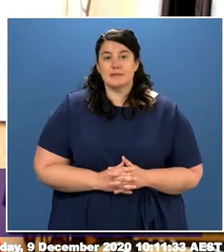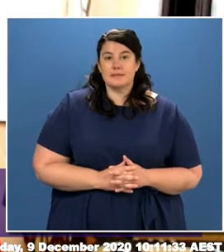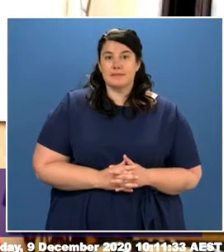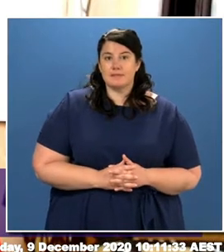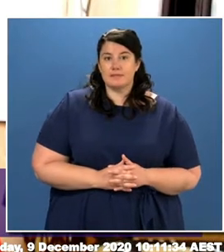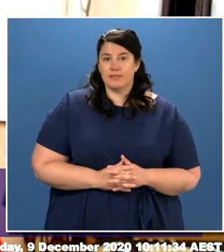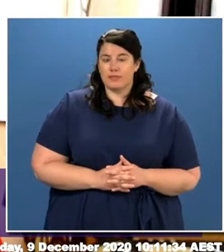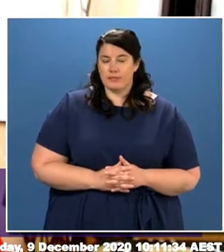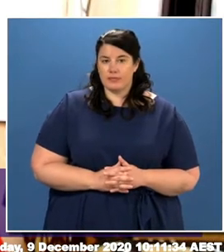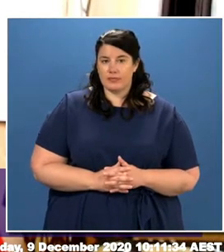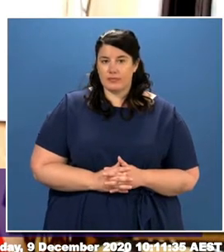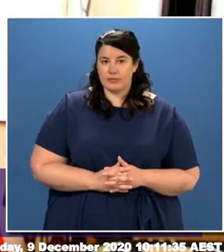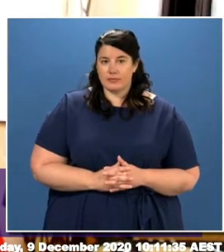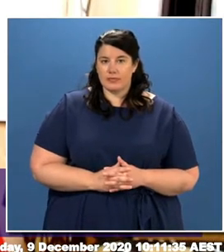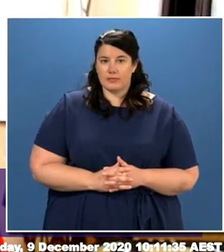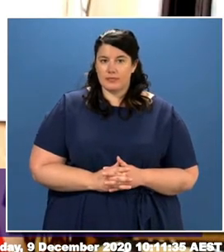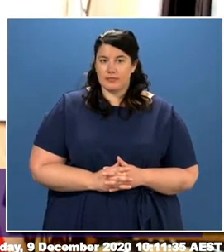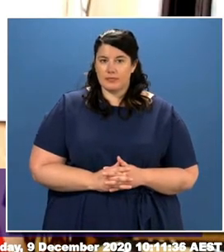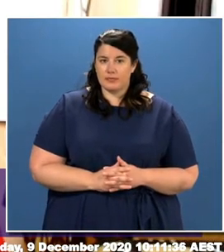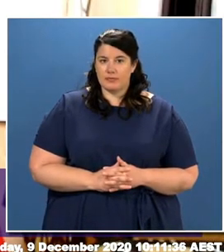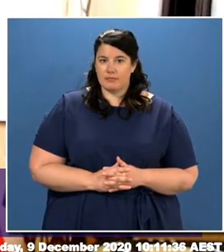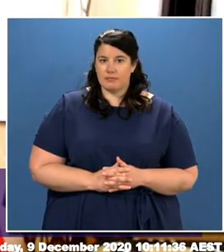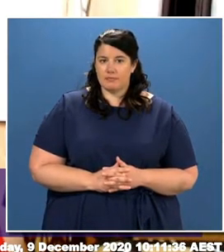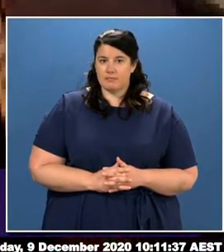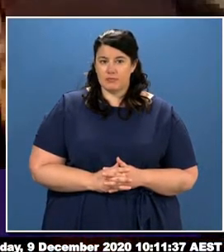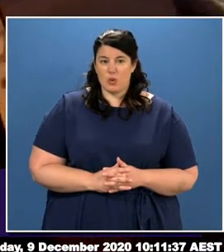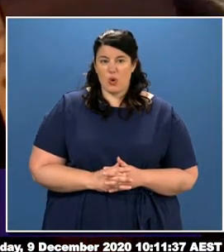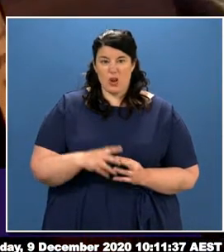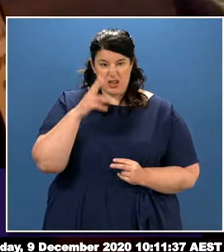regarded themselves as lived experience experts and wanted to be